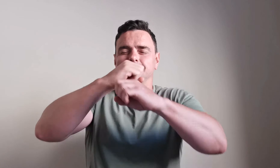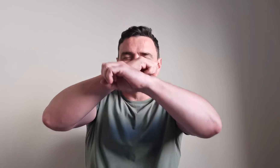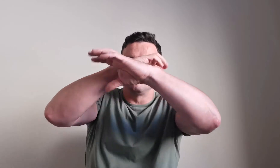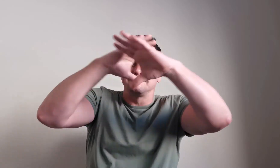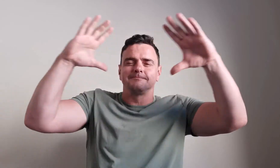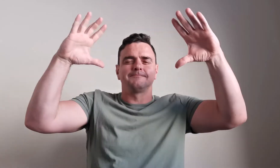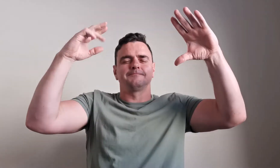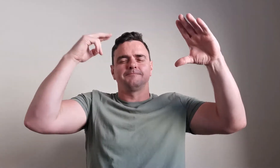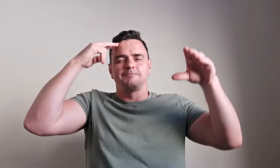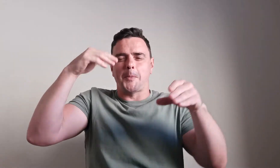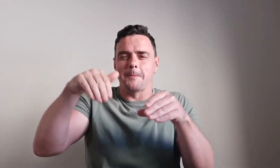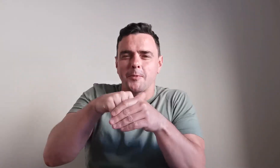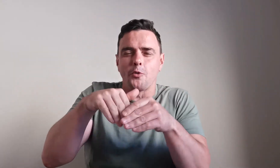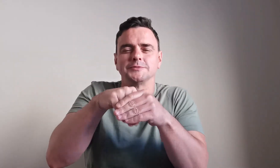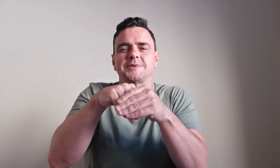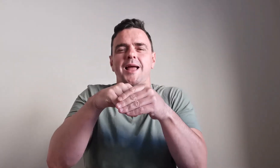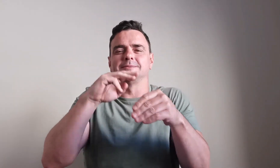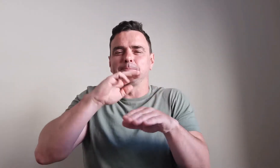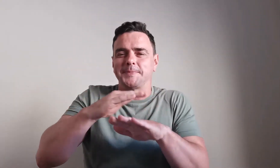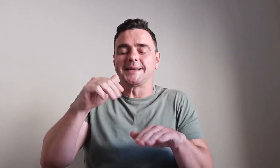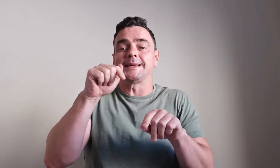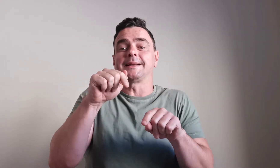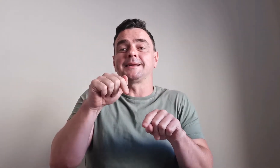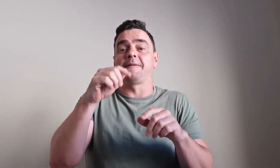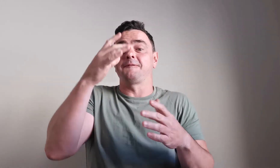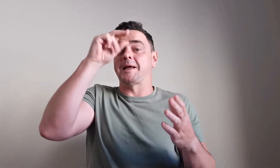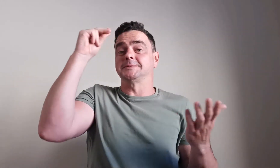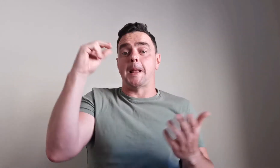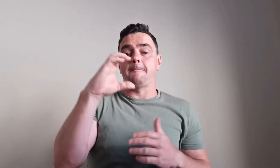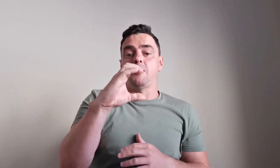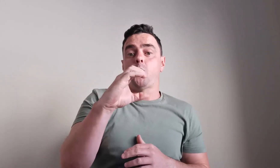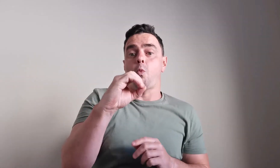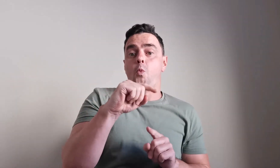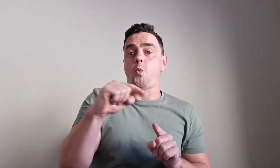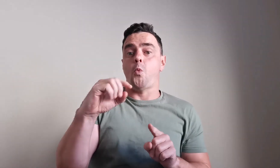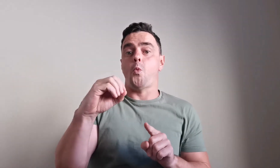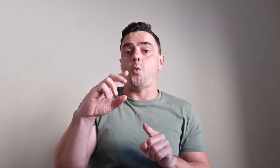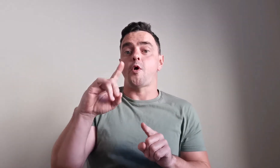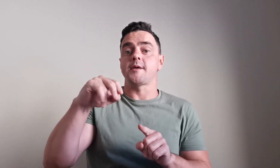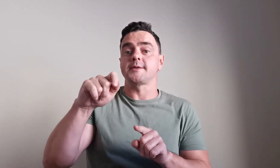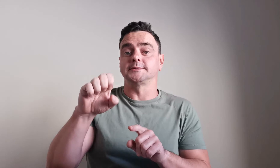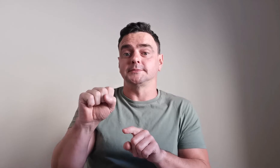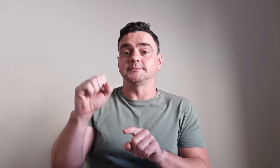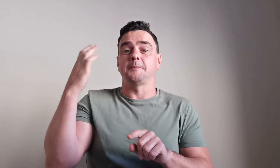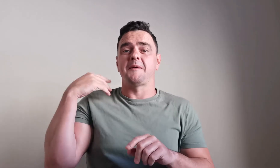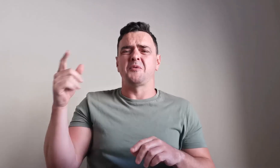students' conceptual understanding of the meaning of these phrases in maths contexts. For example, teaching the term